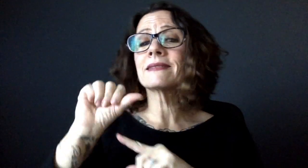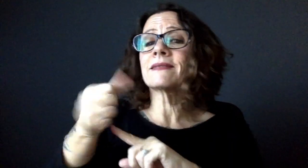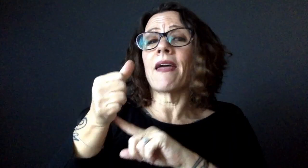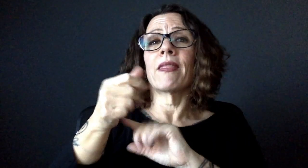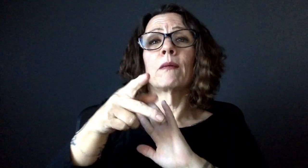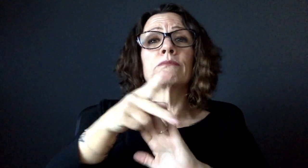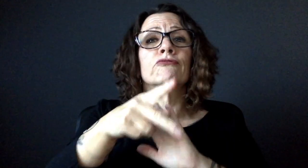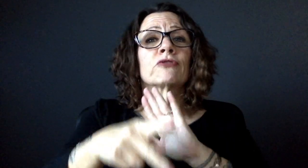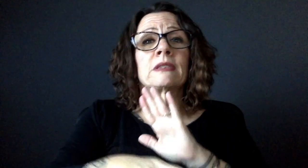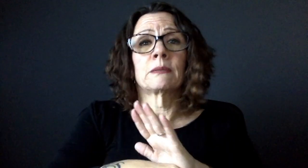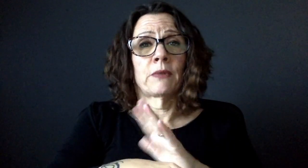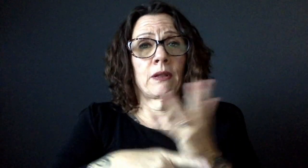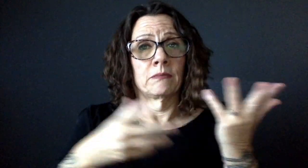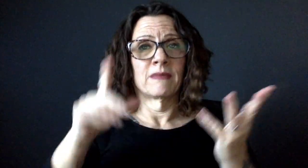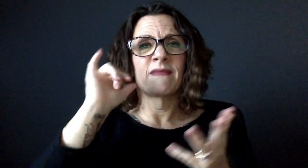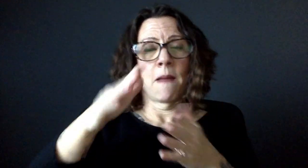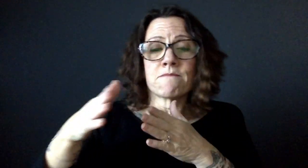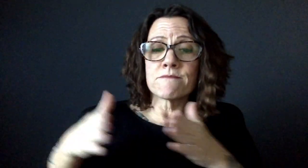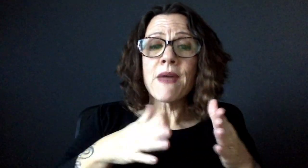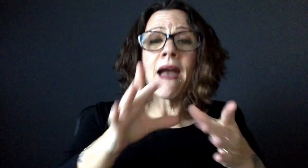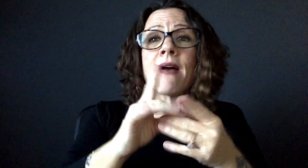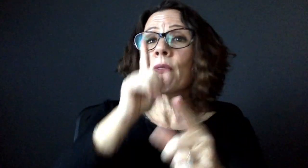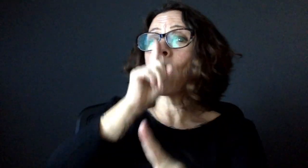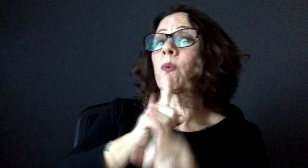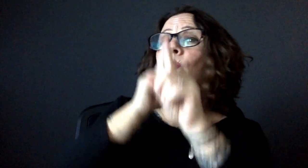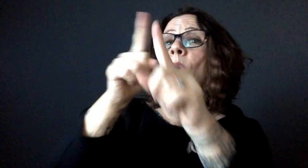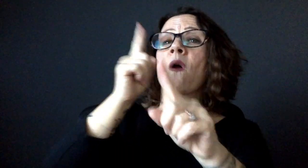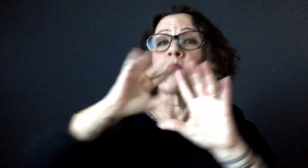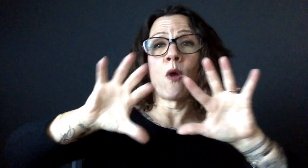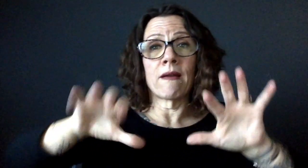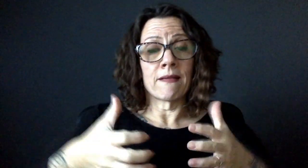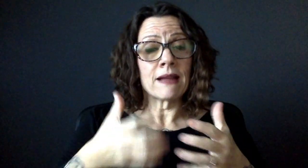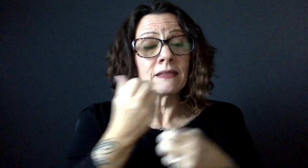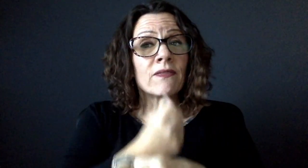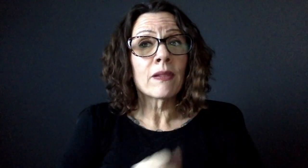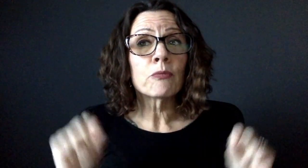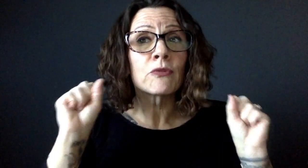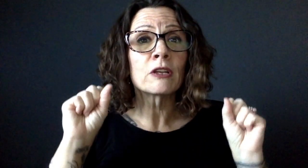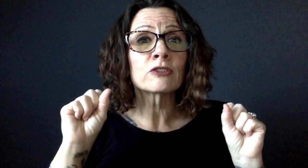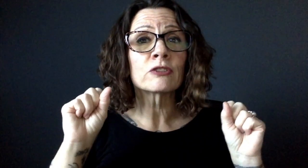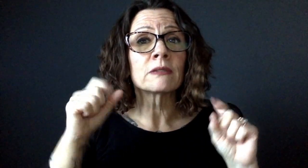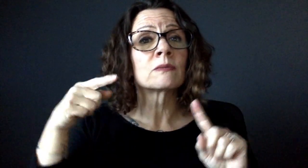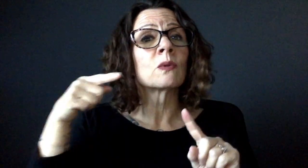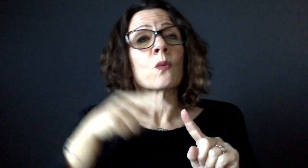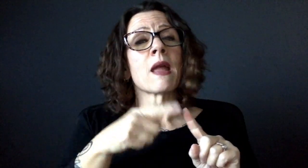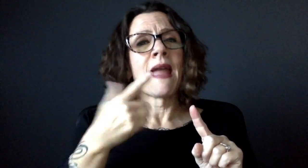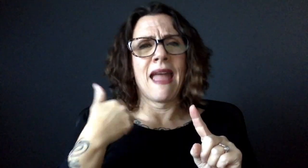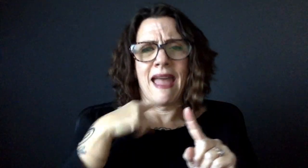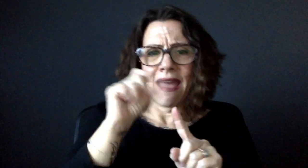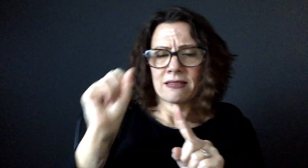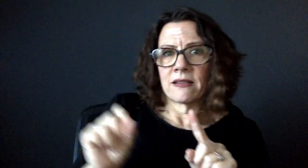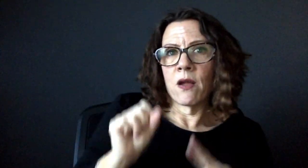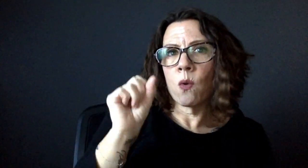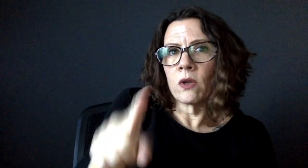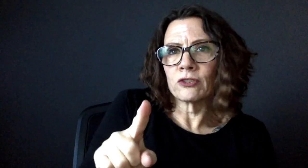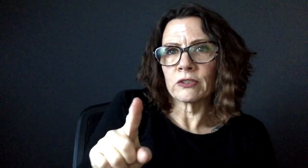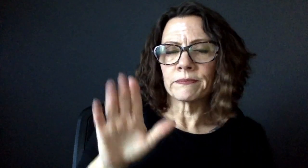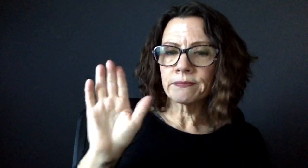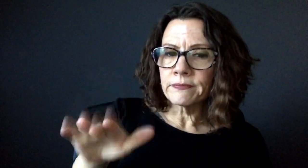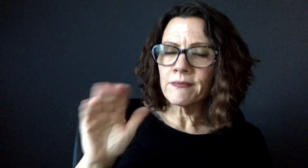Lastly, the tenth principle is the path and goal of Collective Liberation, in which we hold the question